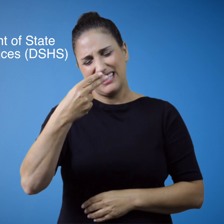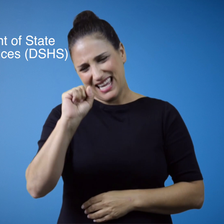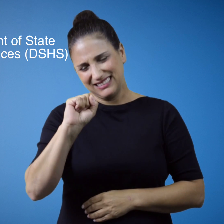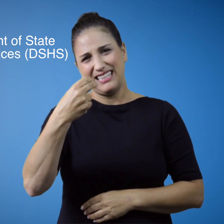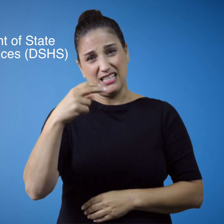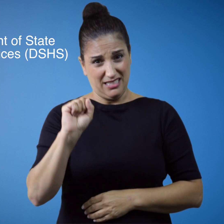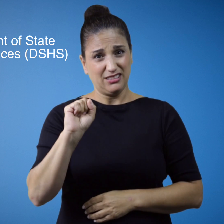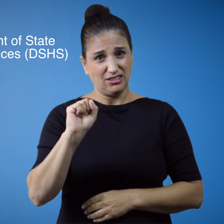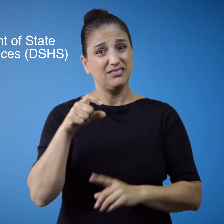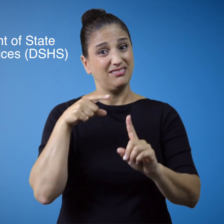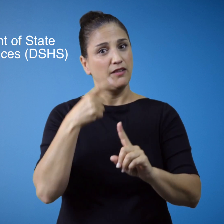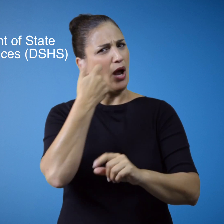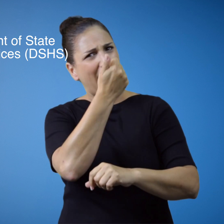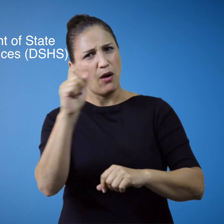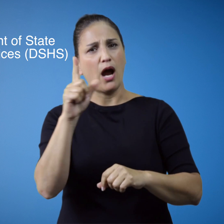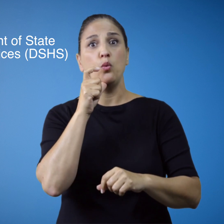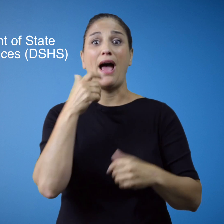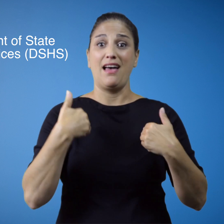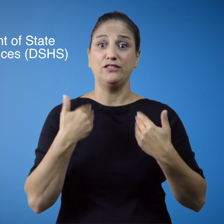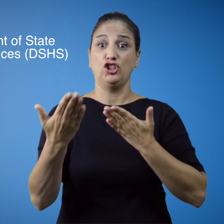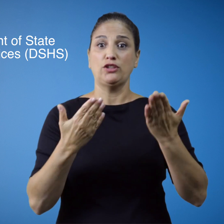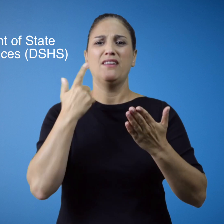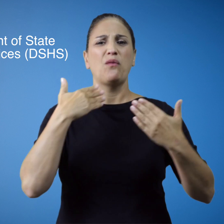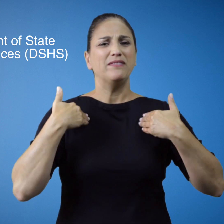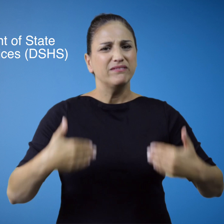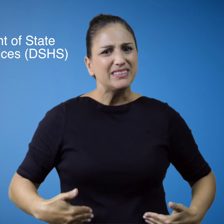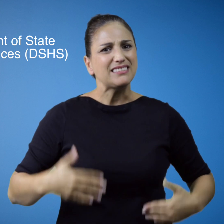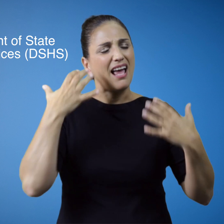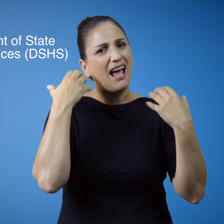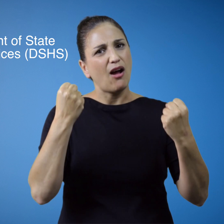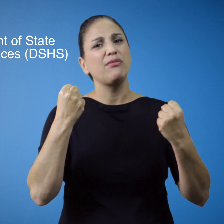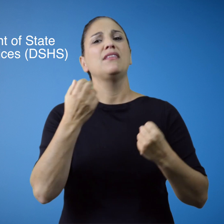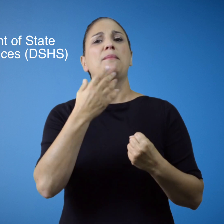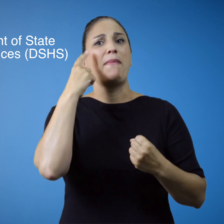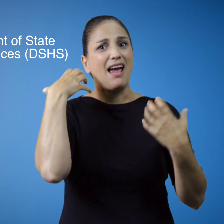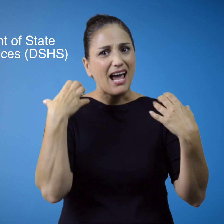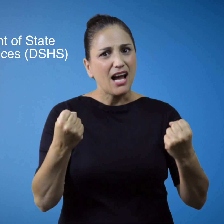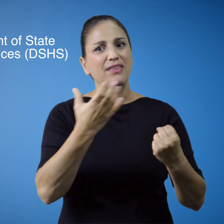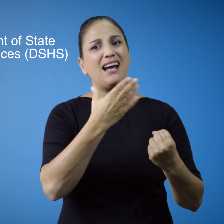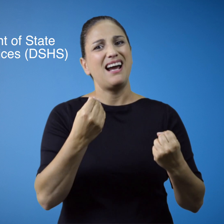This is for anyone that needs services for physical health,